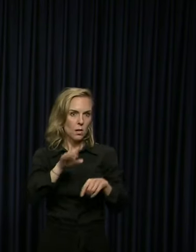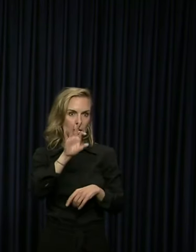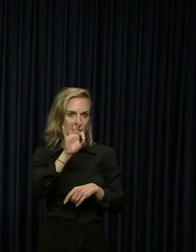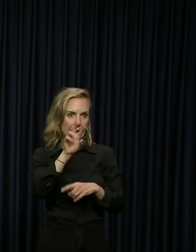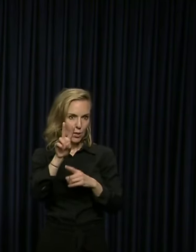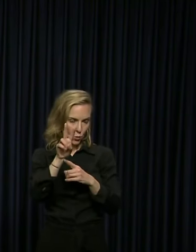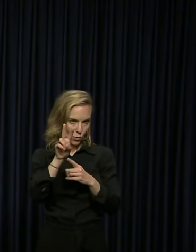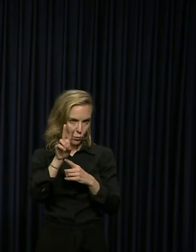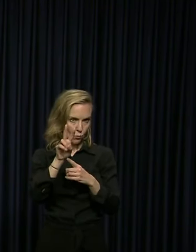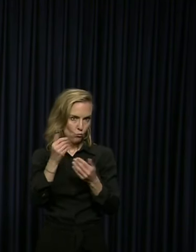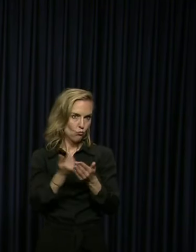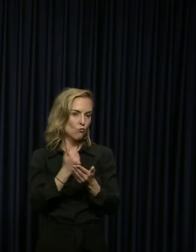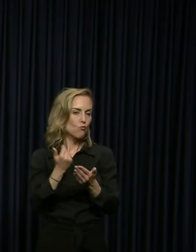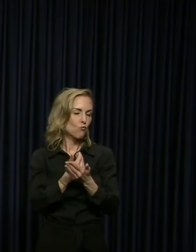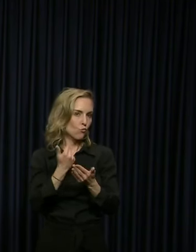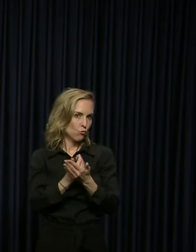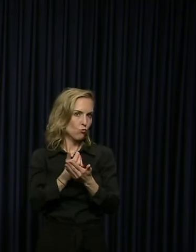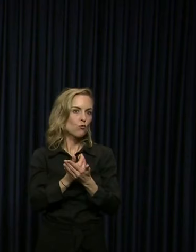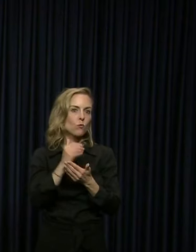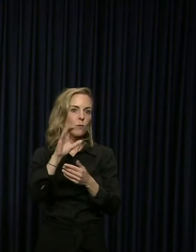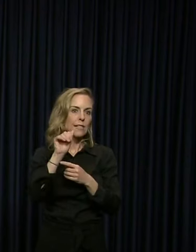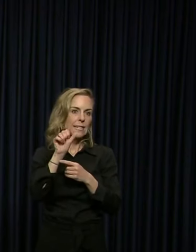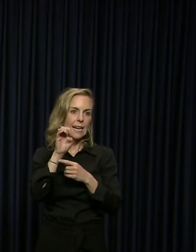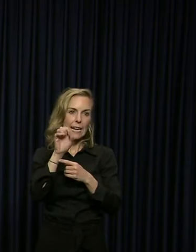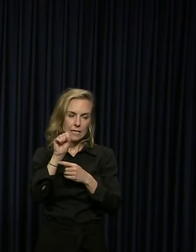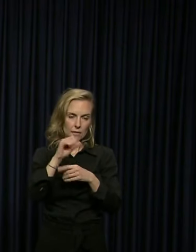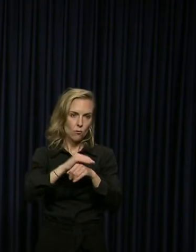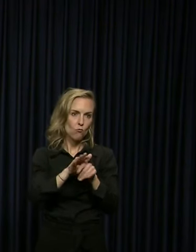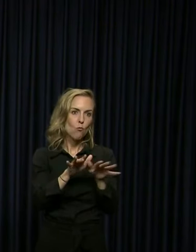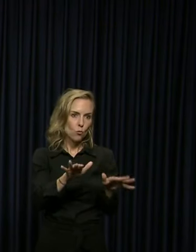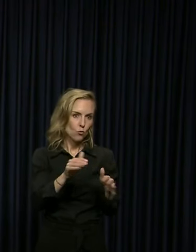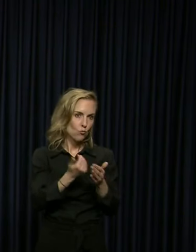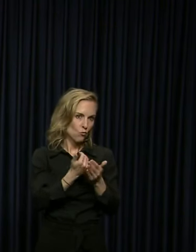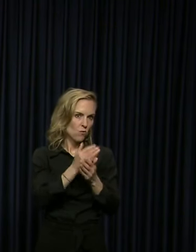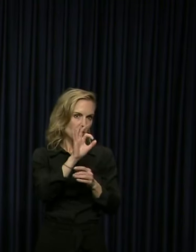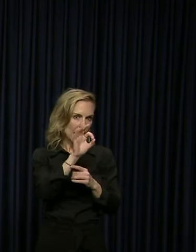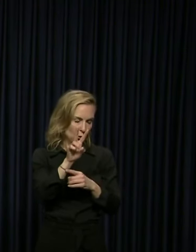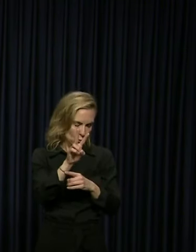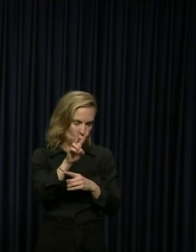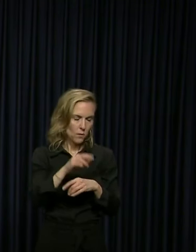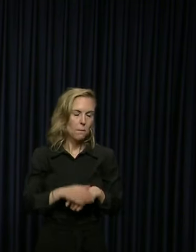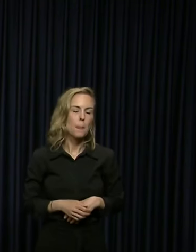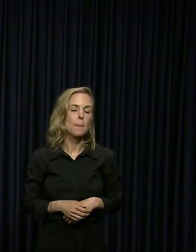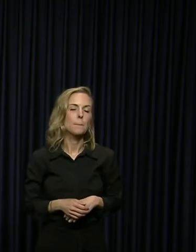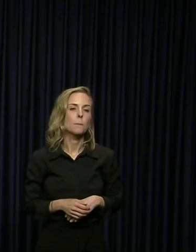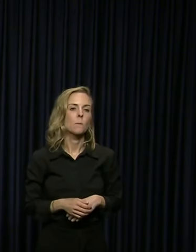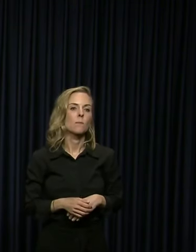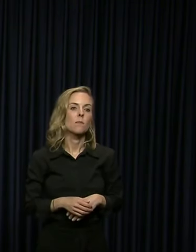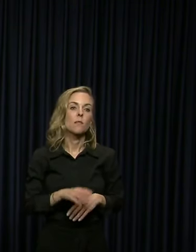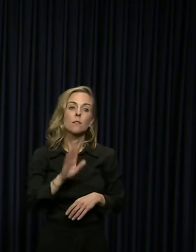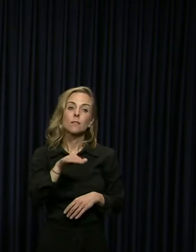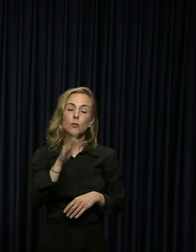THAT A LITTLE OVER 130 OF THE